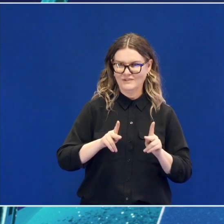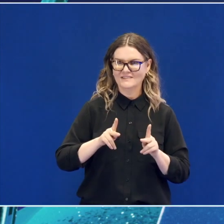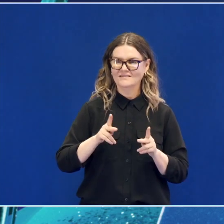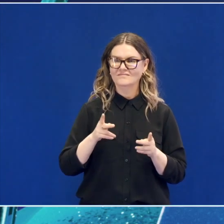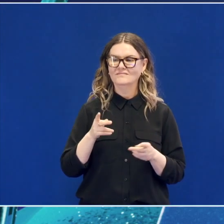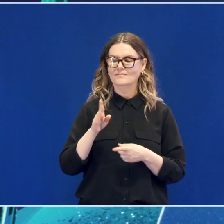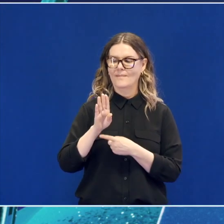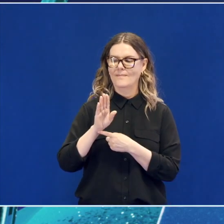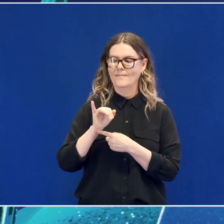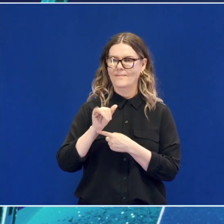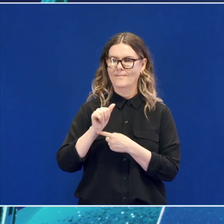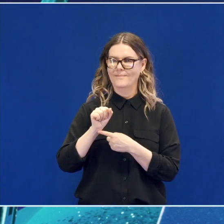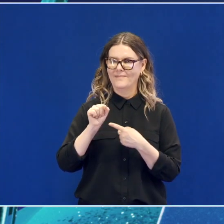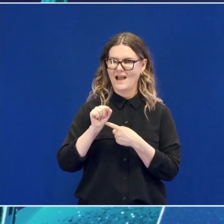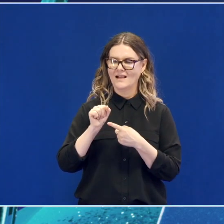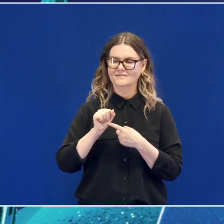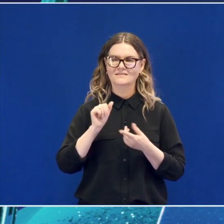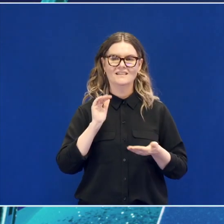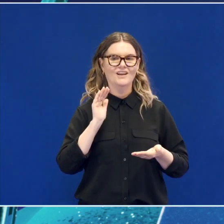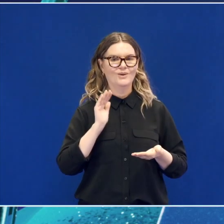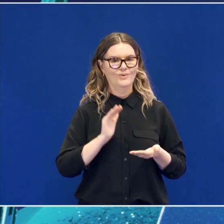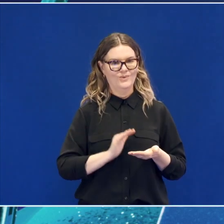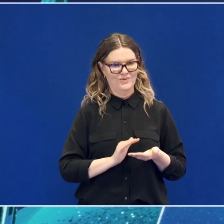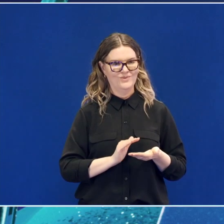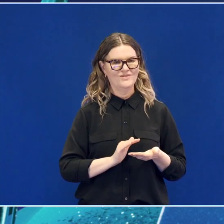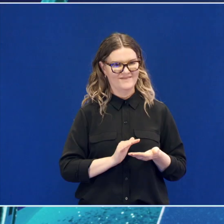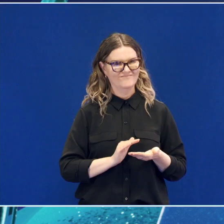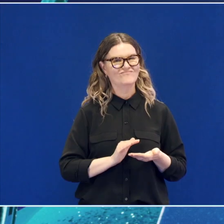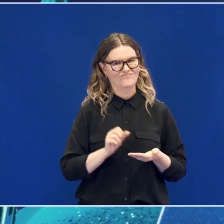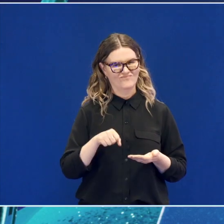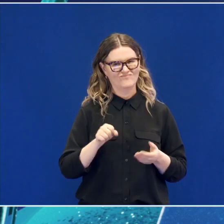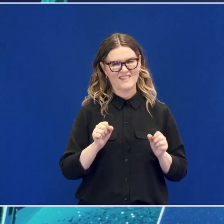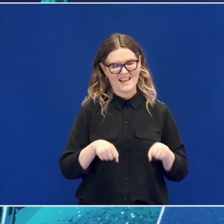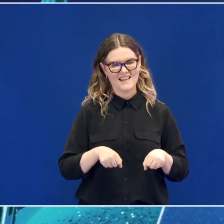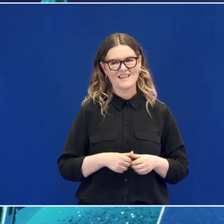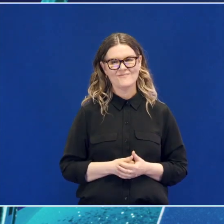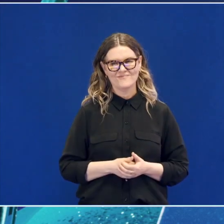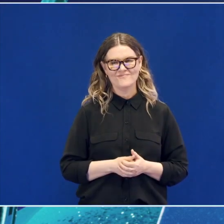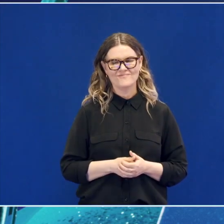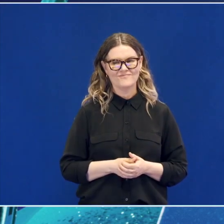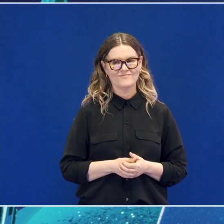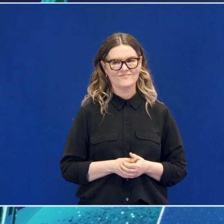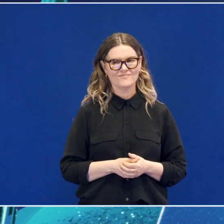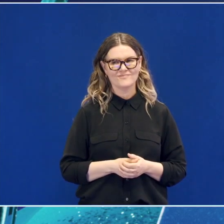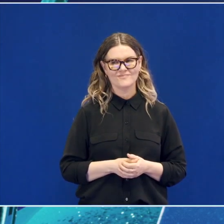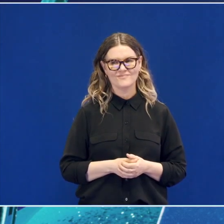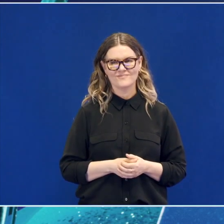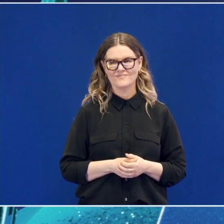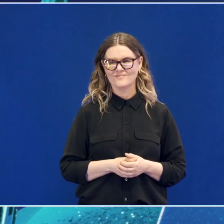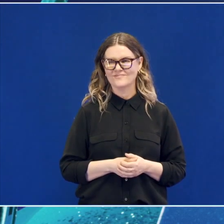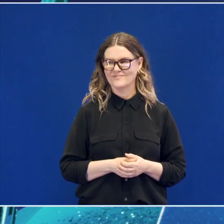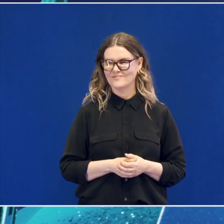Great. Dylan, you had some thoughts you wanted to add on this one. Yeah, I think there is -- there's been some studies that have been put out.